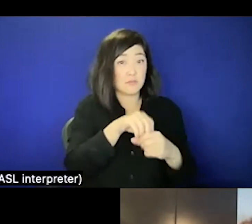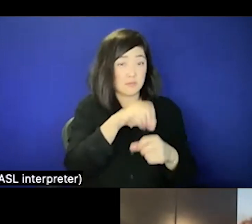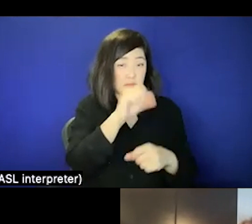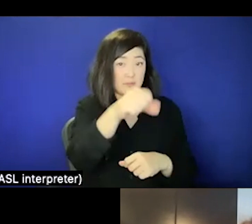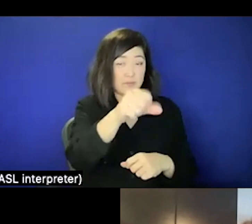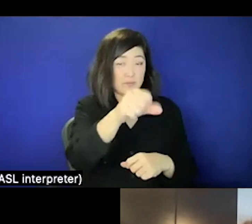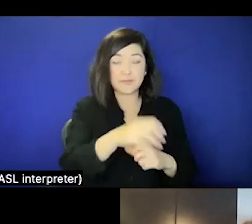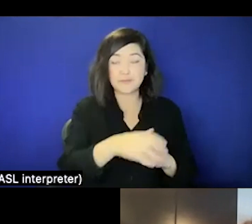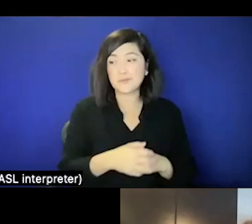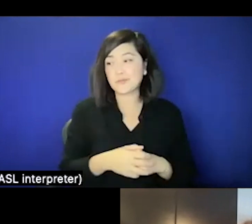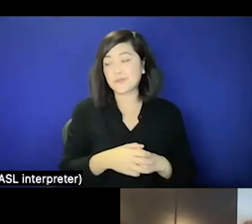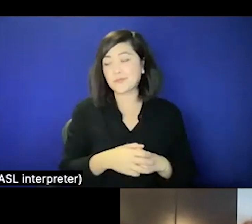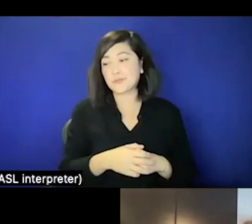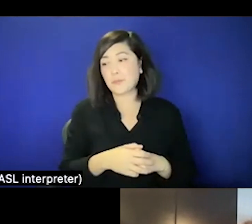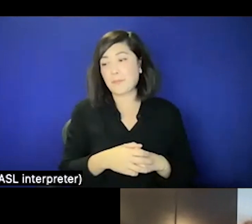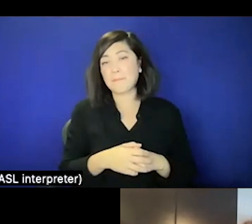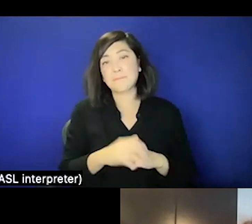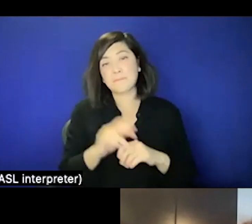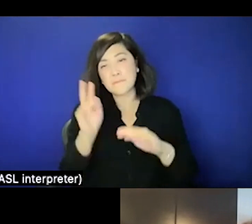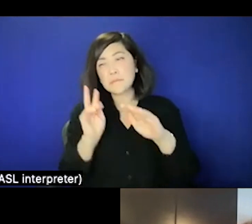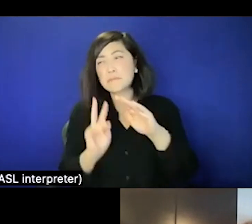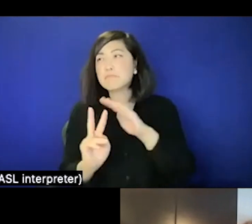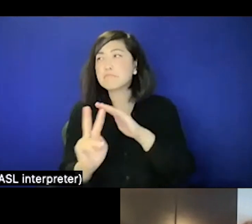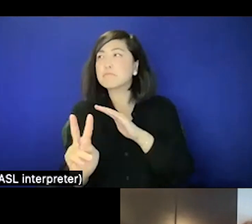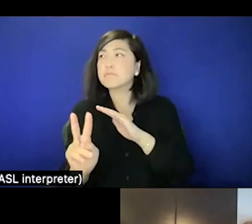sustainability is baked in. We're kind of working with the notion that this is a